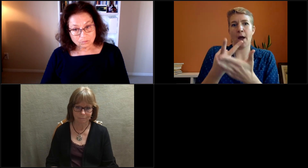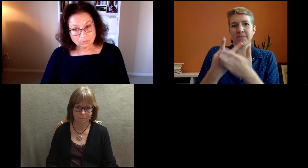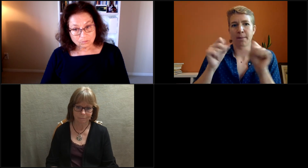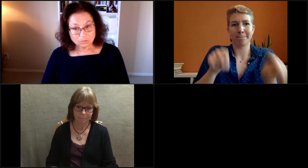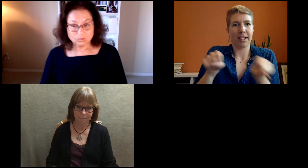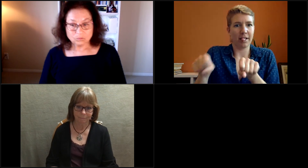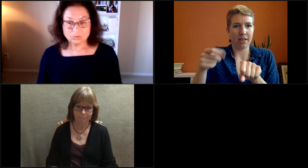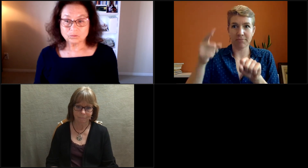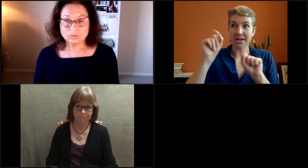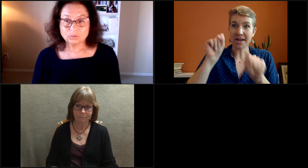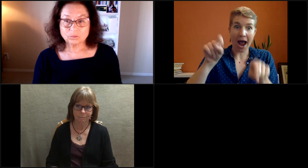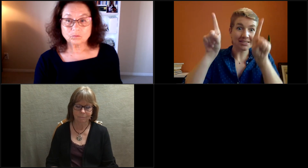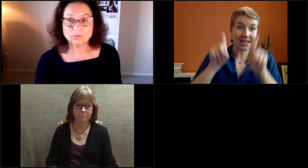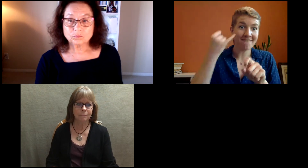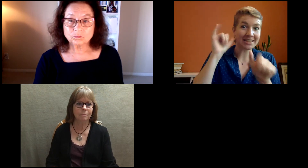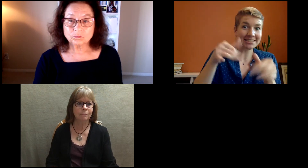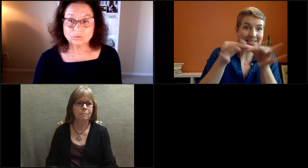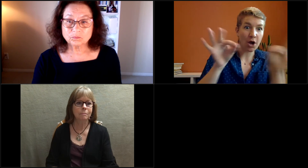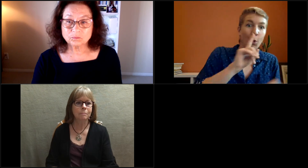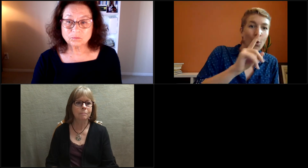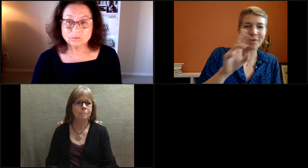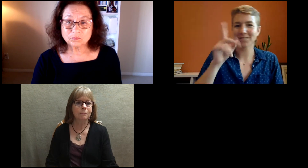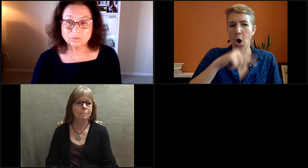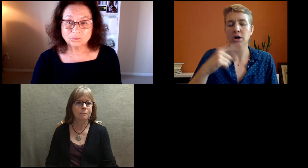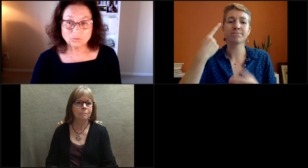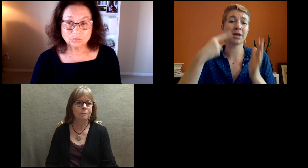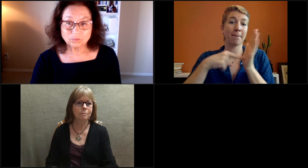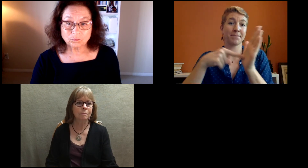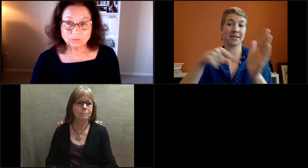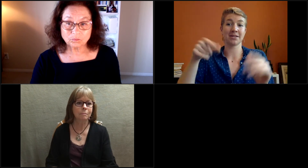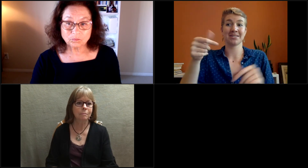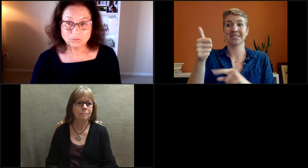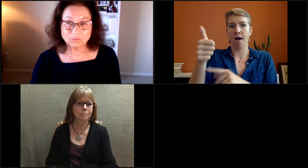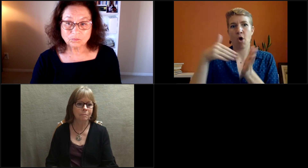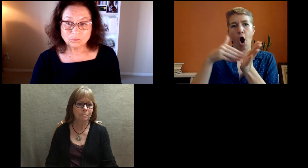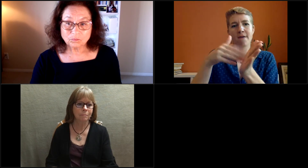So it becomes verifiable. You can test whether a statement is true or false.